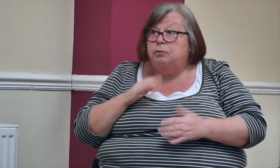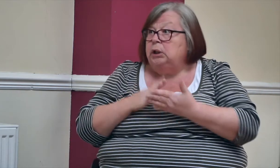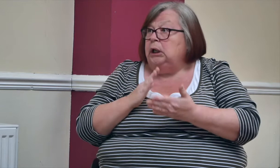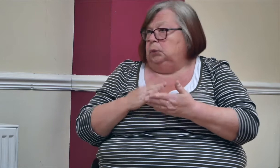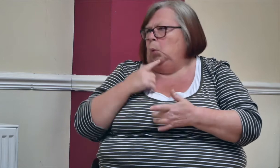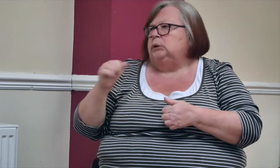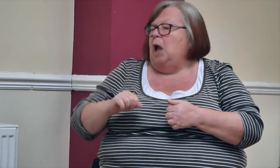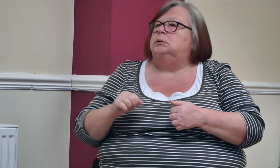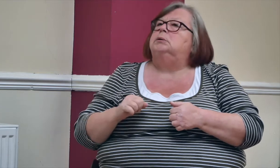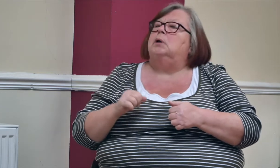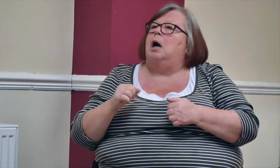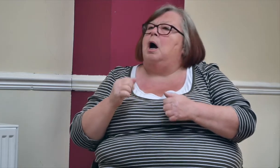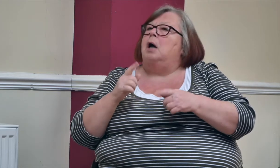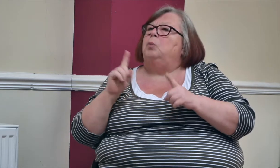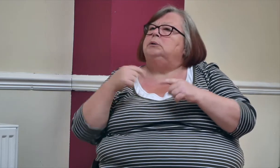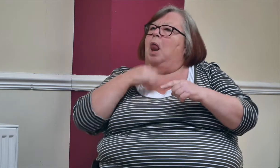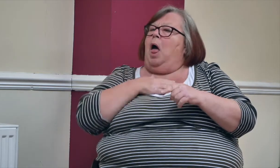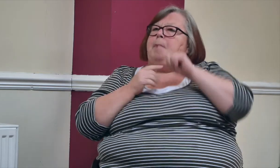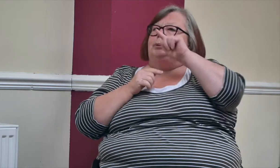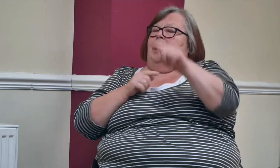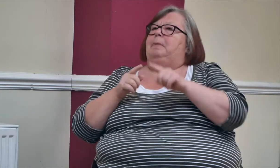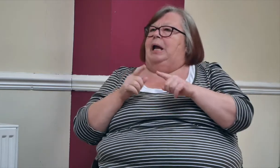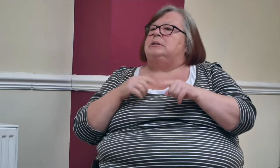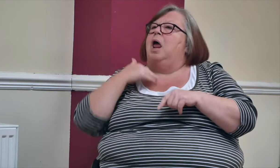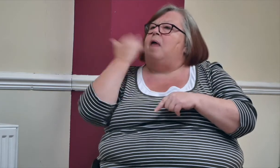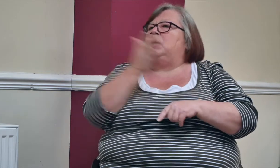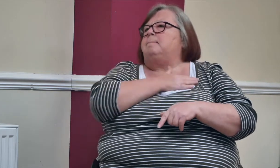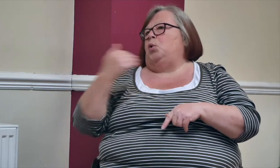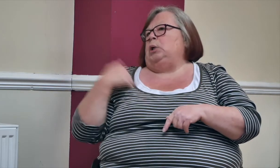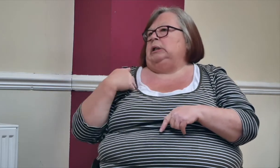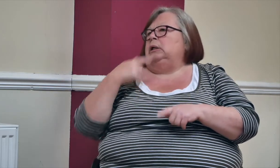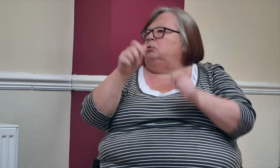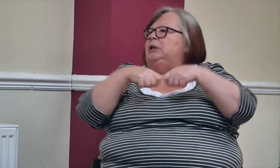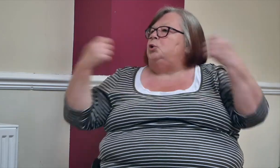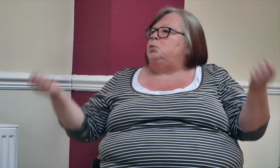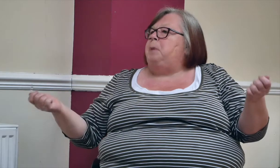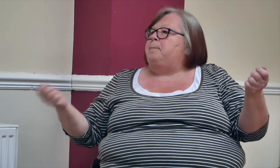I had no idea at the time. He was an excellent teacher. Every morning he read the newspaper,